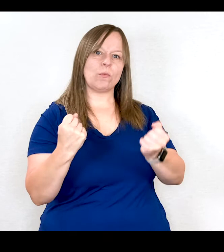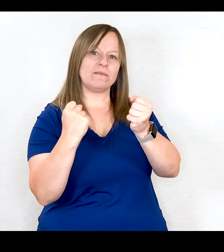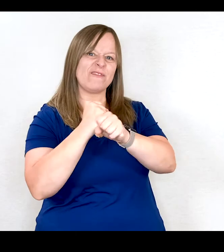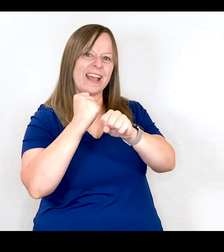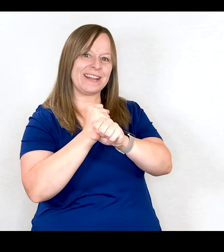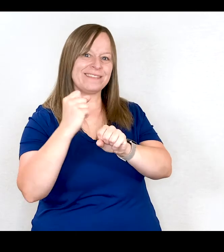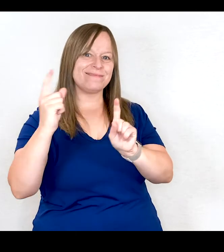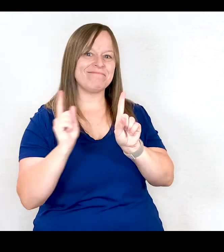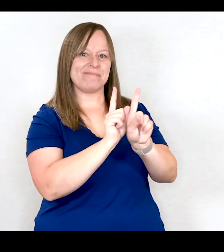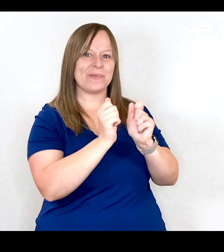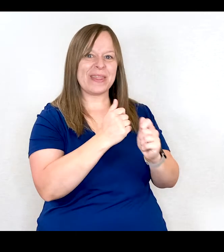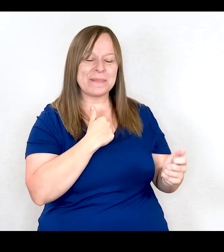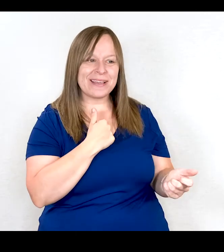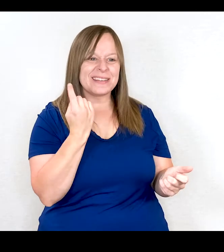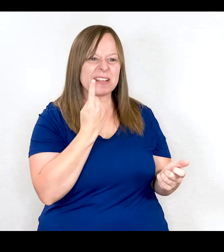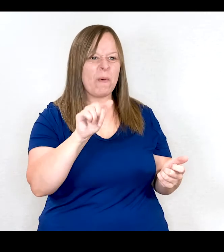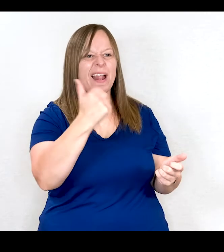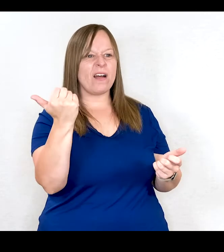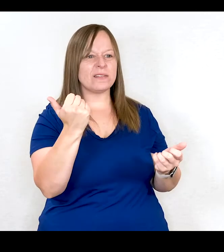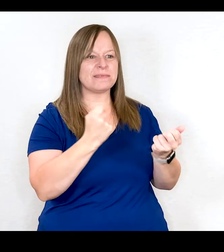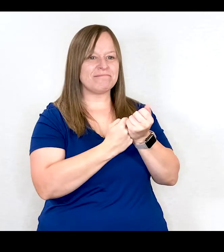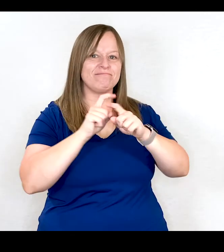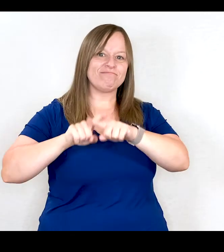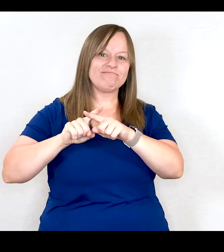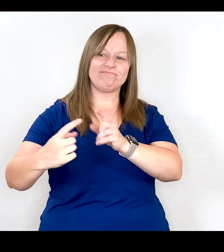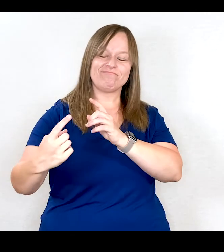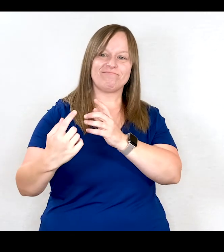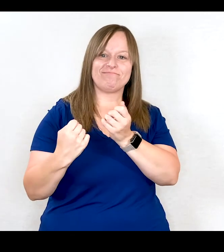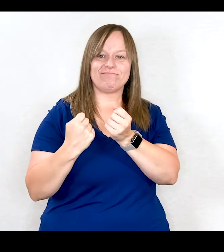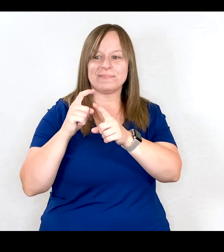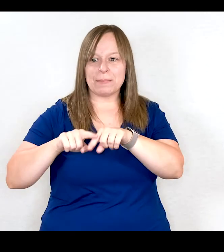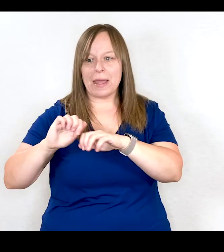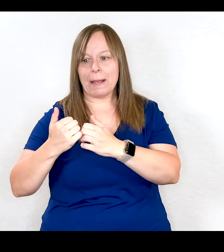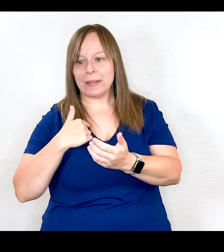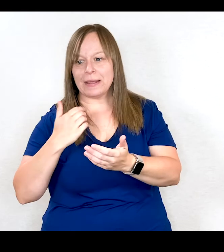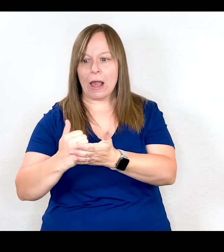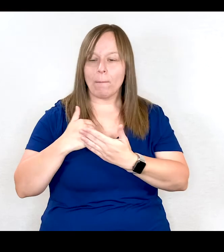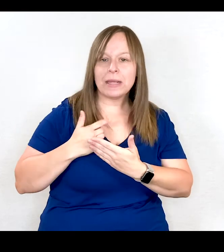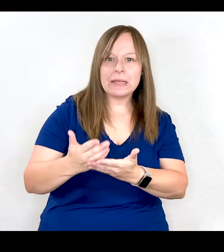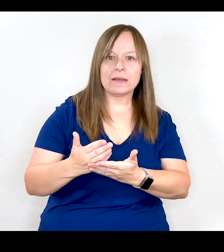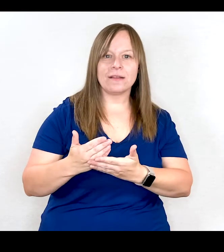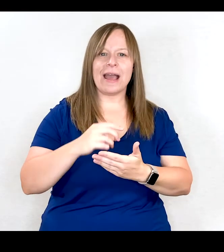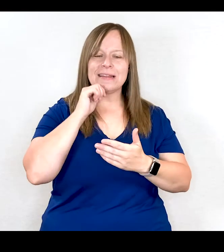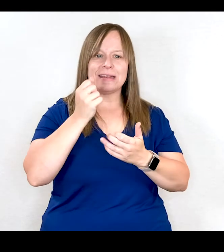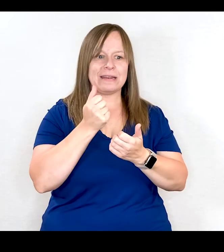I had somebody fighting with me. And just knowing that there was somebody else that I could lean on and I could depend on to help me,